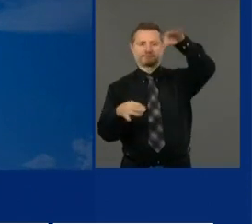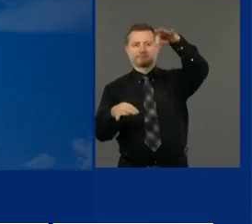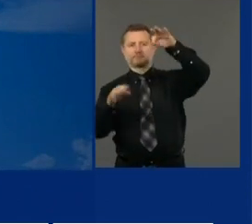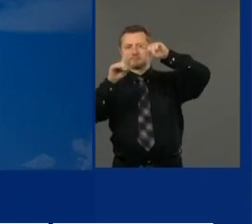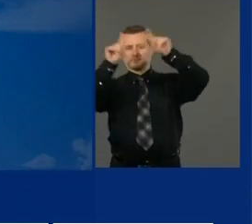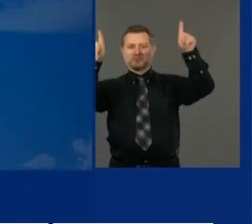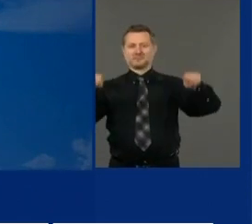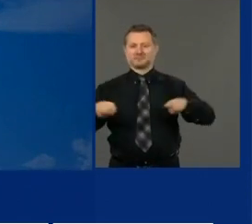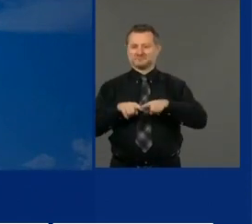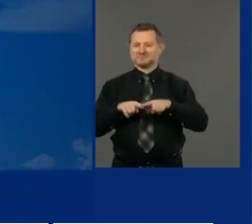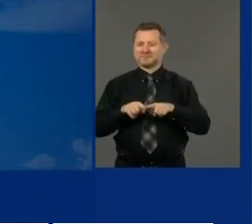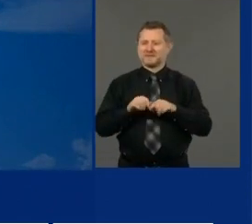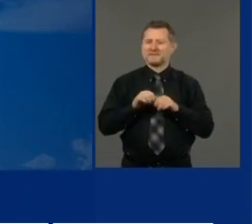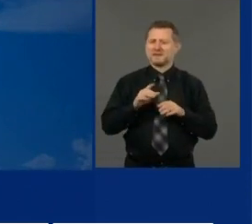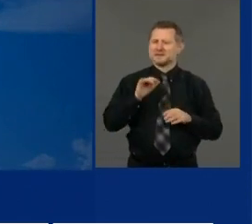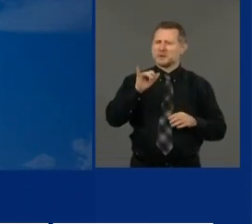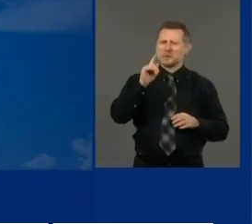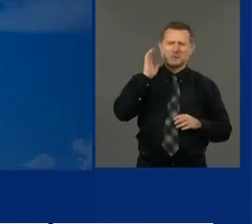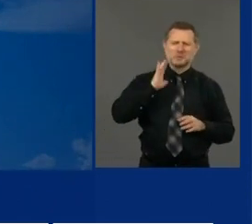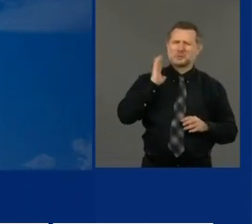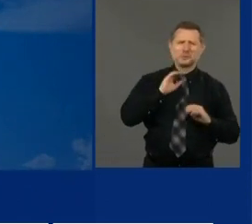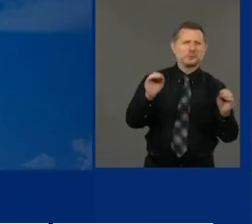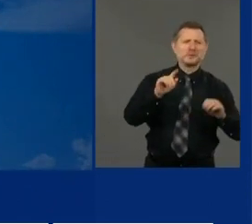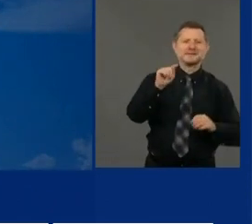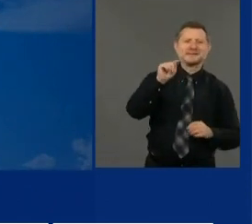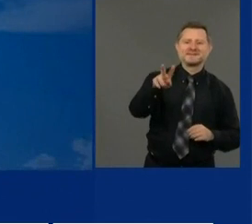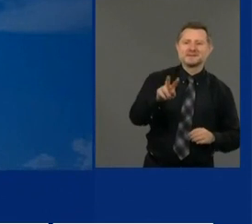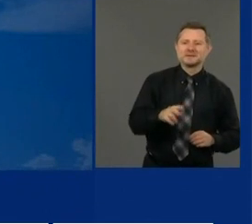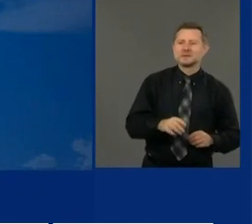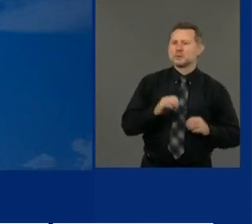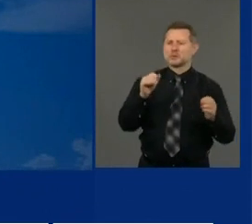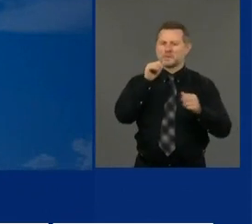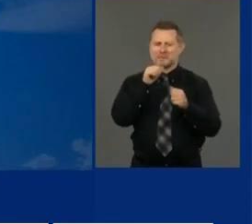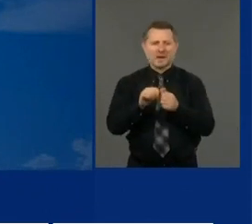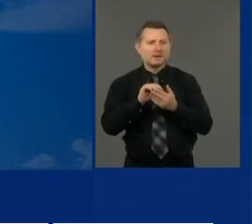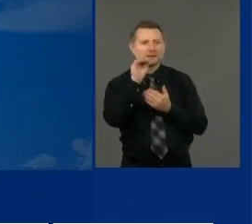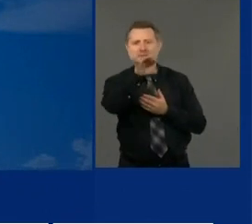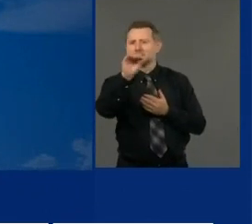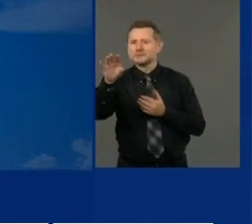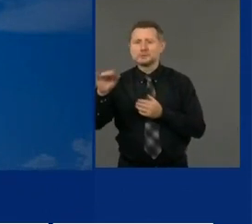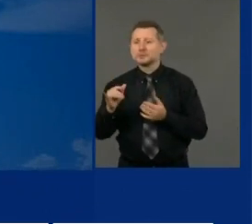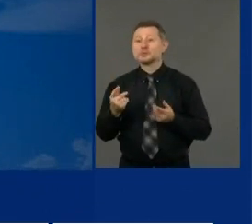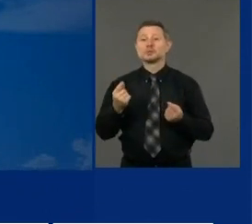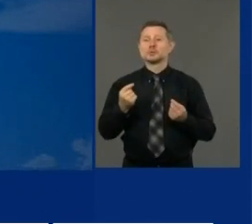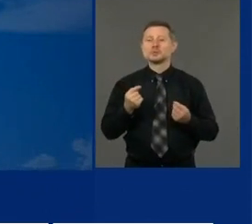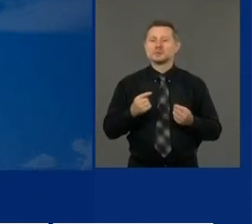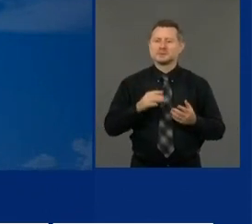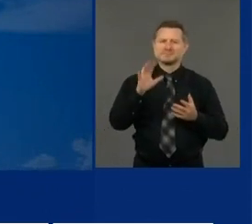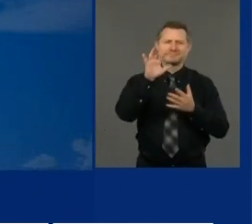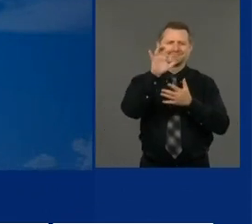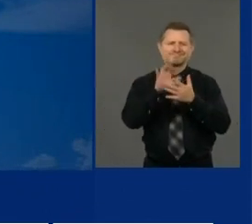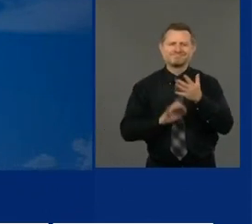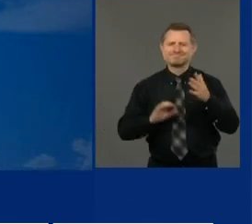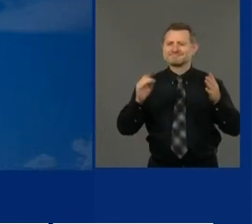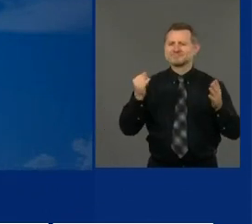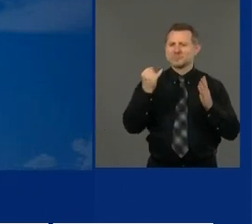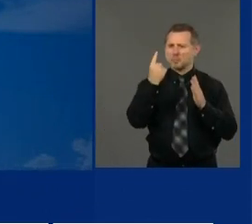COMMUNICATE THEIR WHOLE